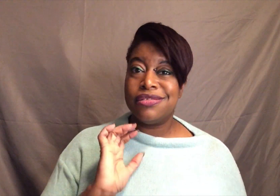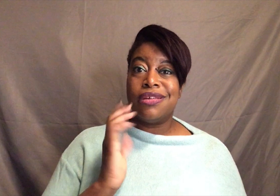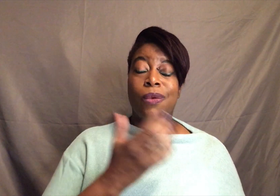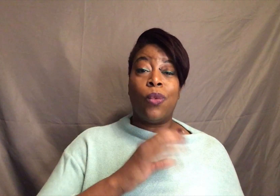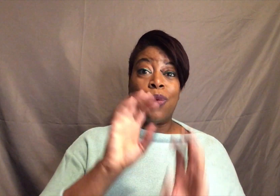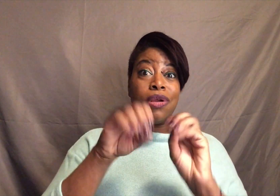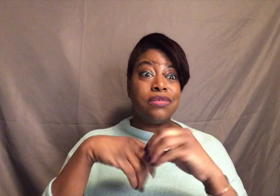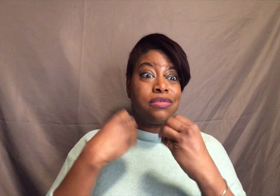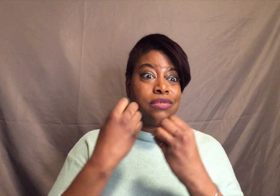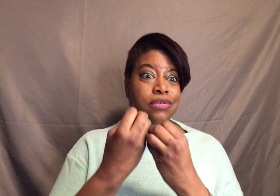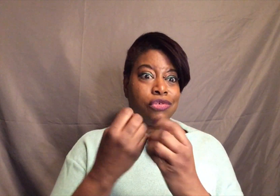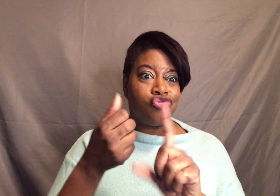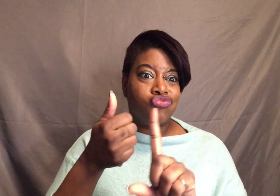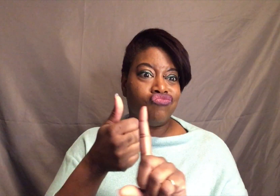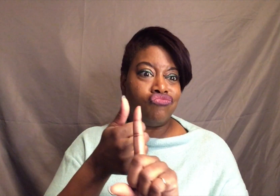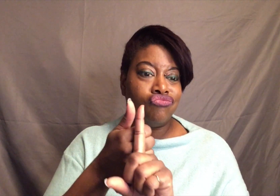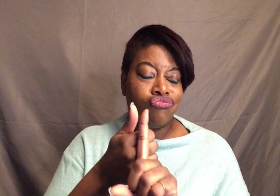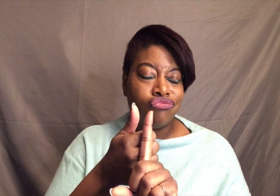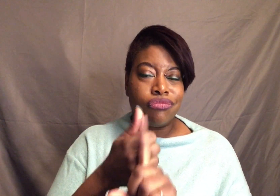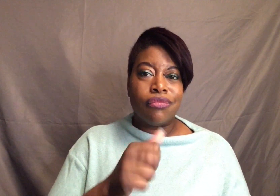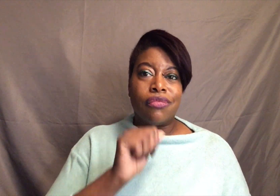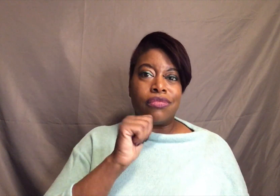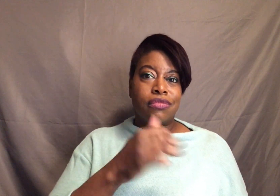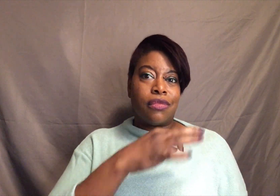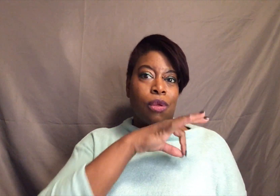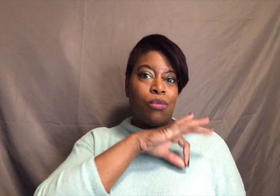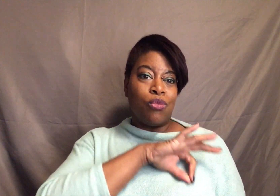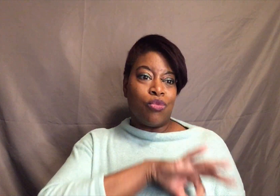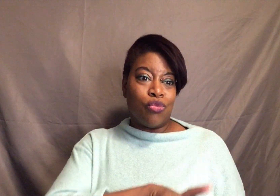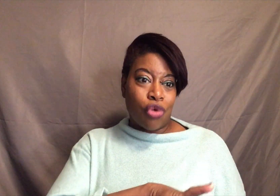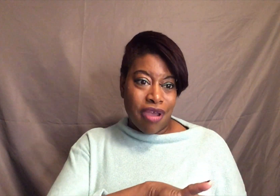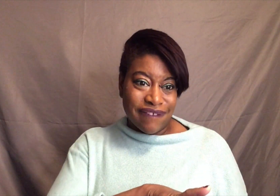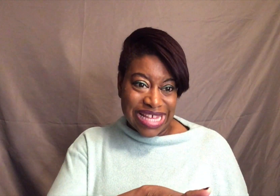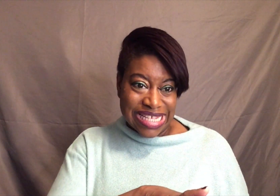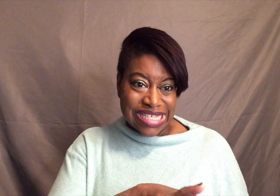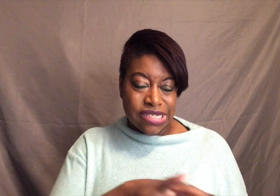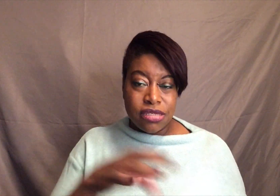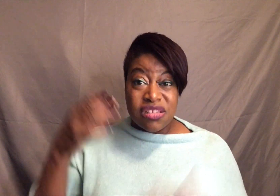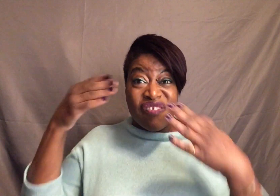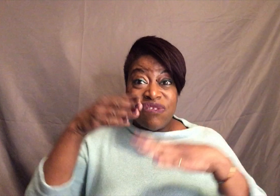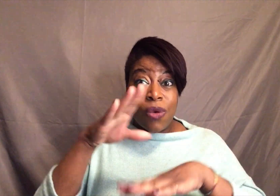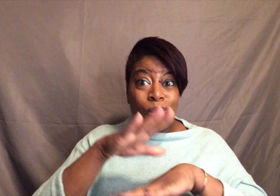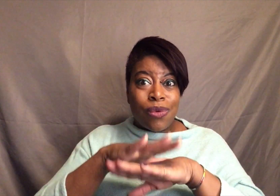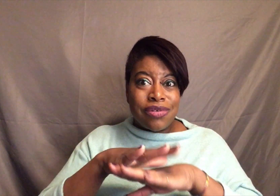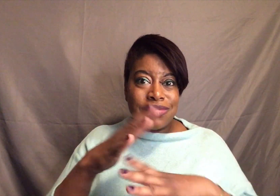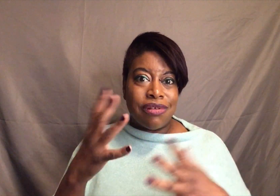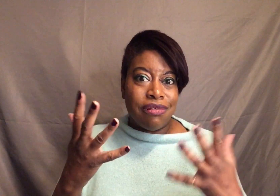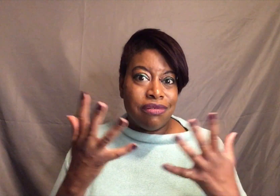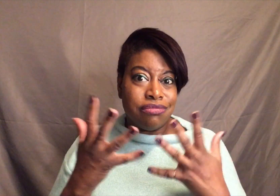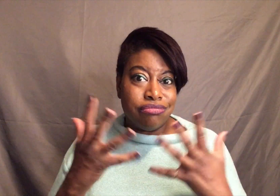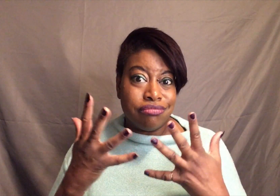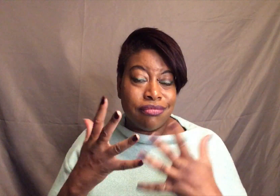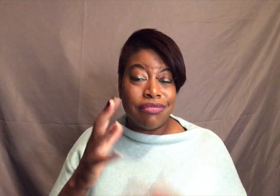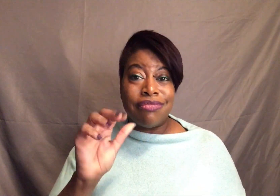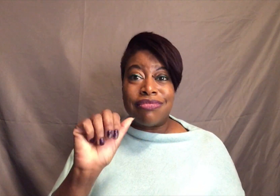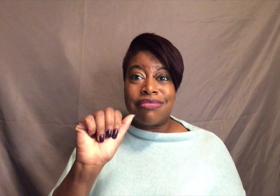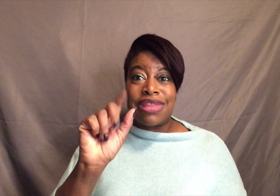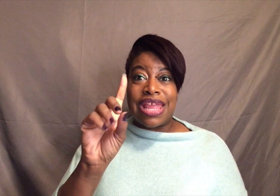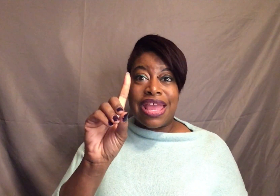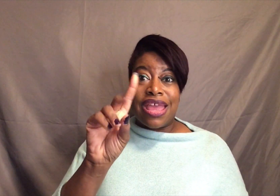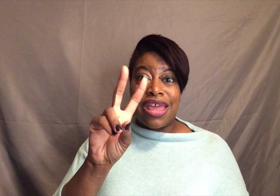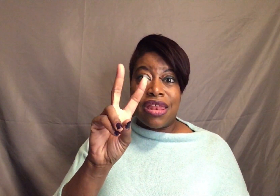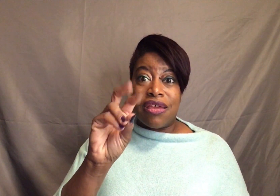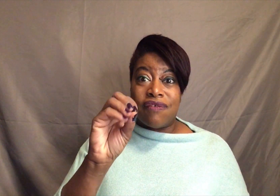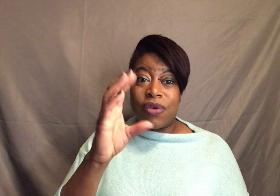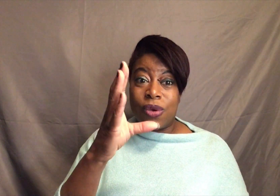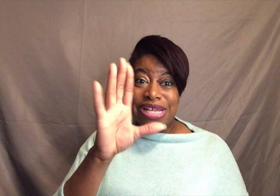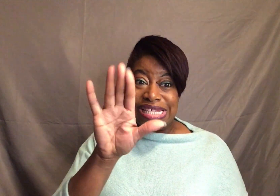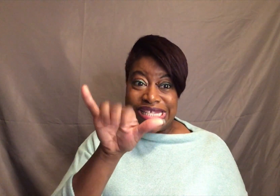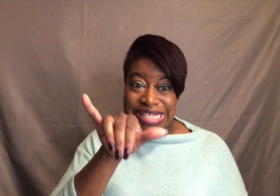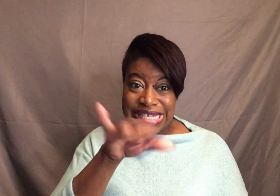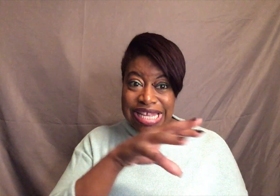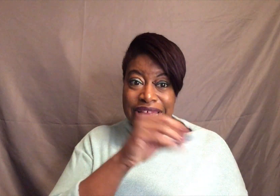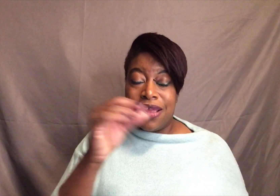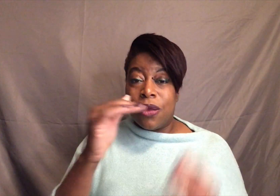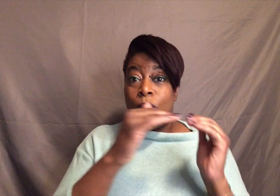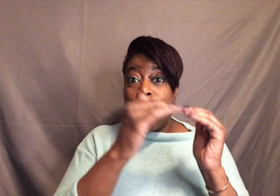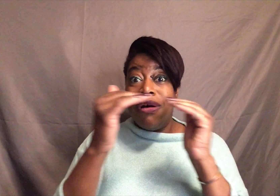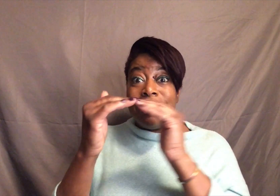Our non-profit organization focuses on advocacy and equality